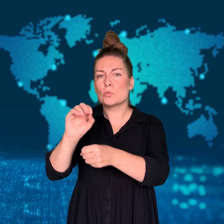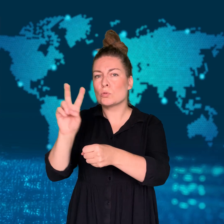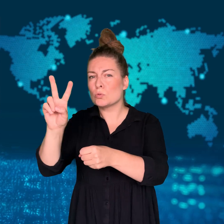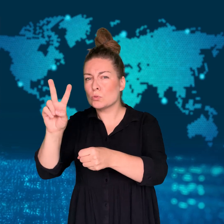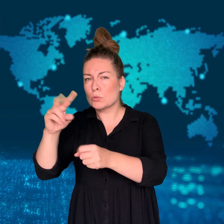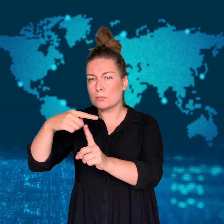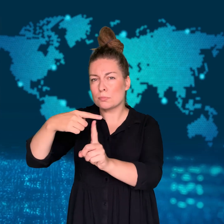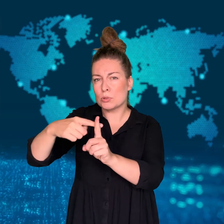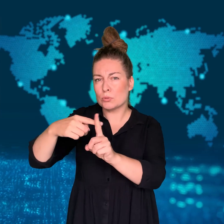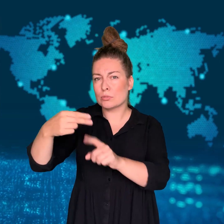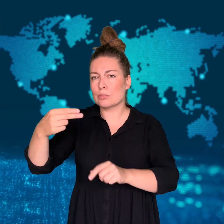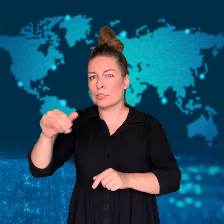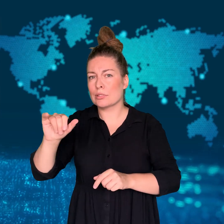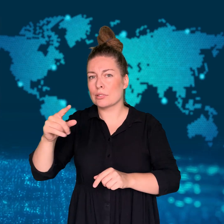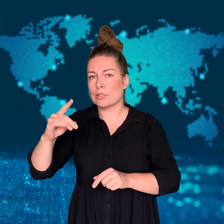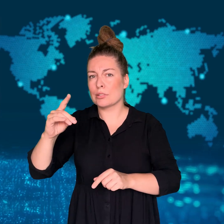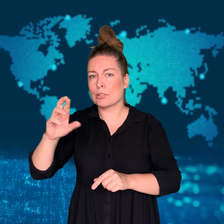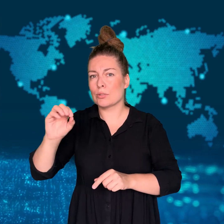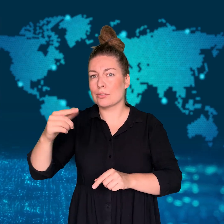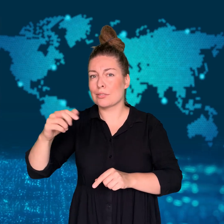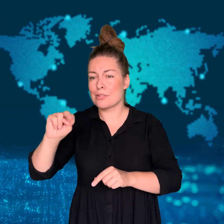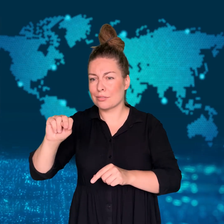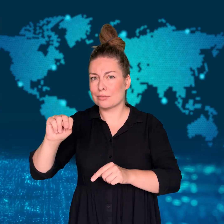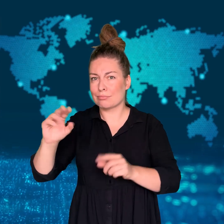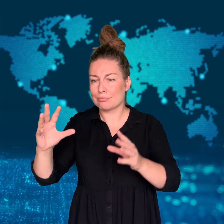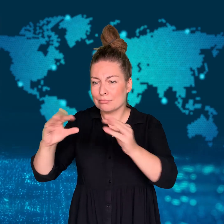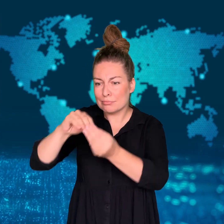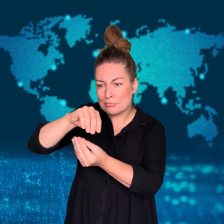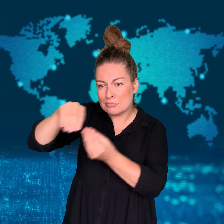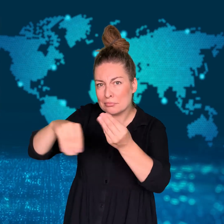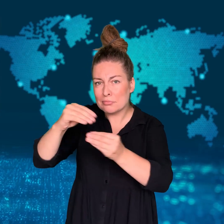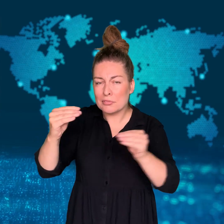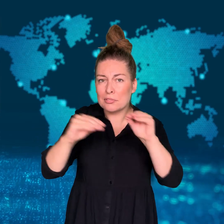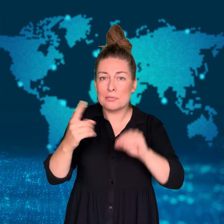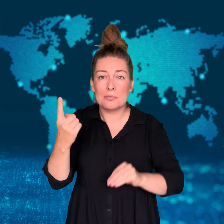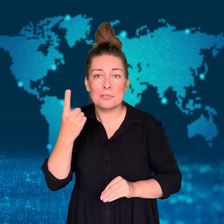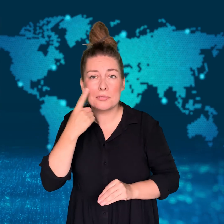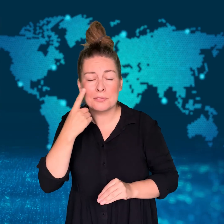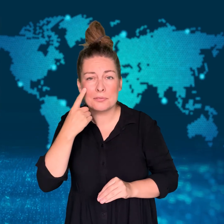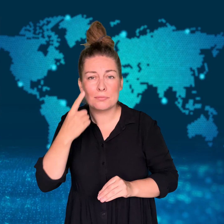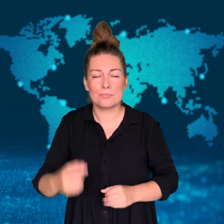E-methanol is composed of waste carbon dioxide and hydrogen.